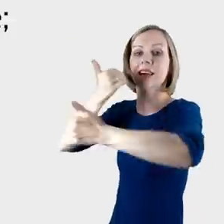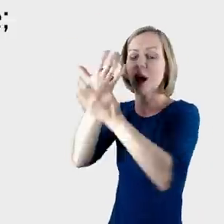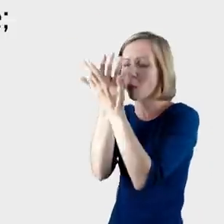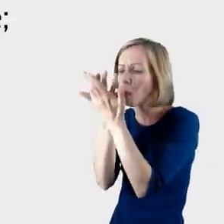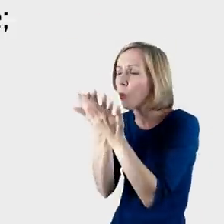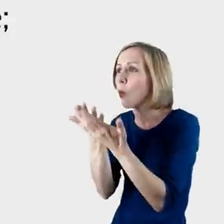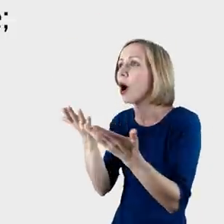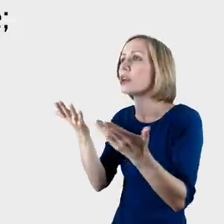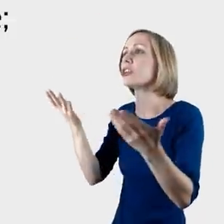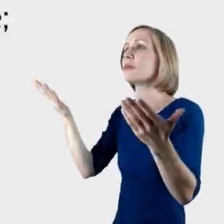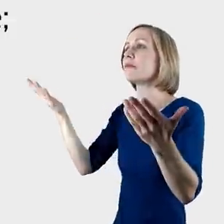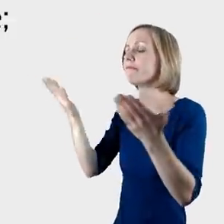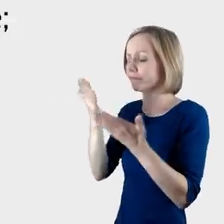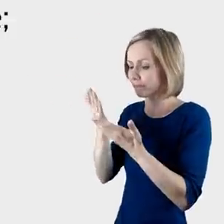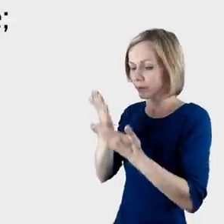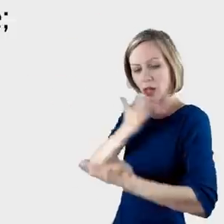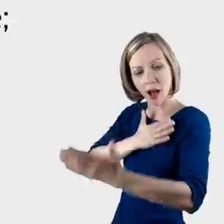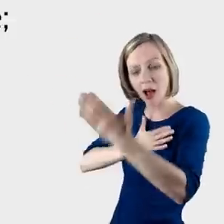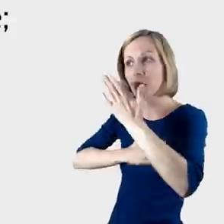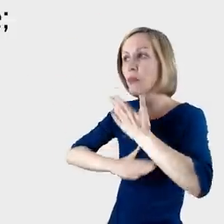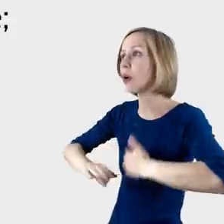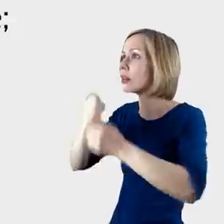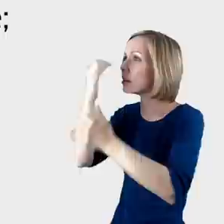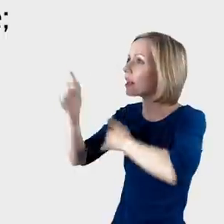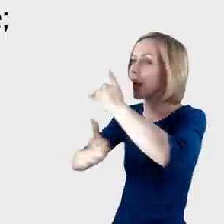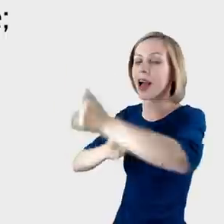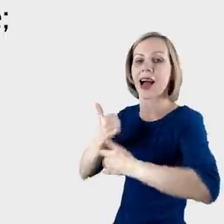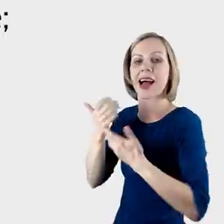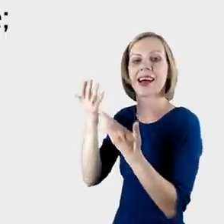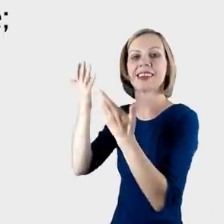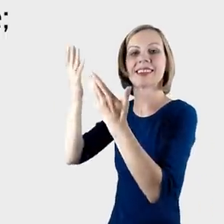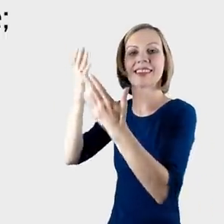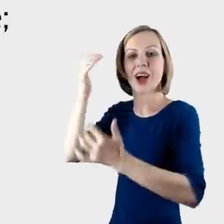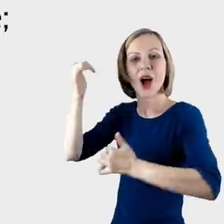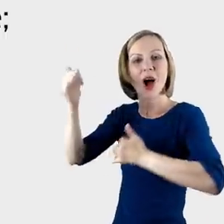And worship him in humbleness